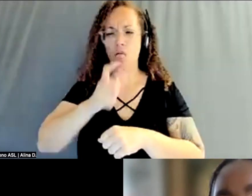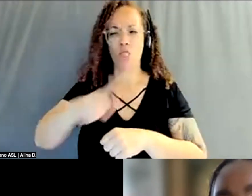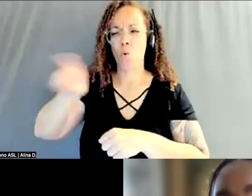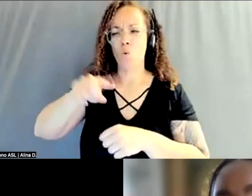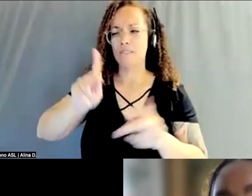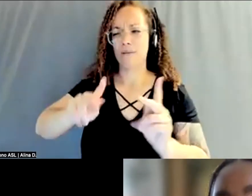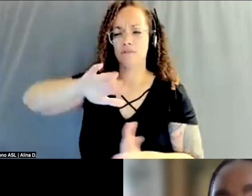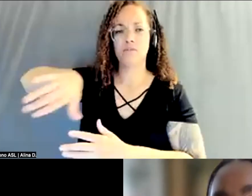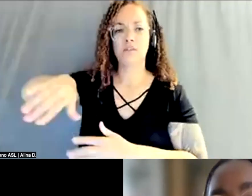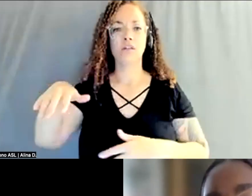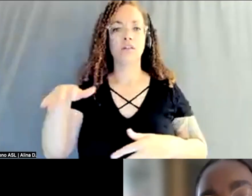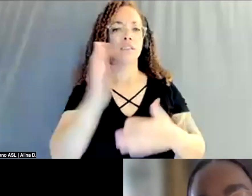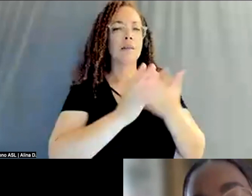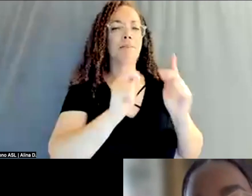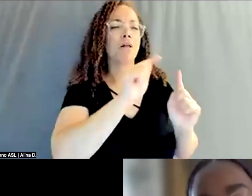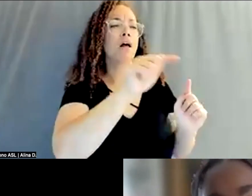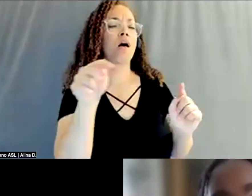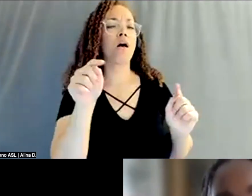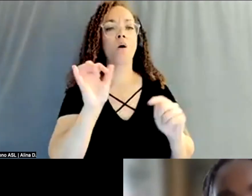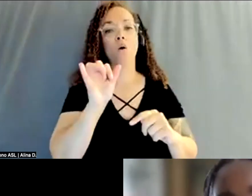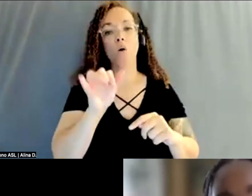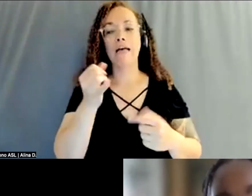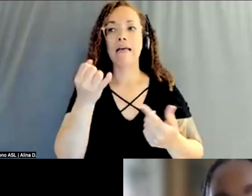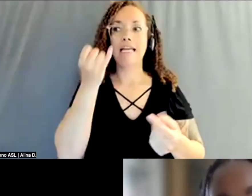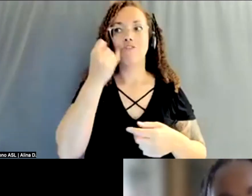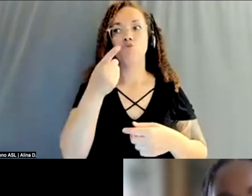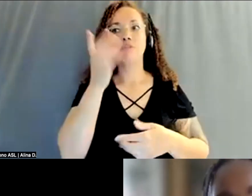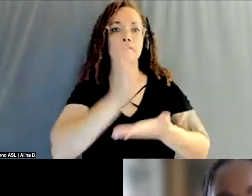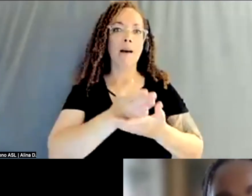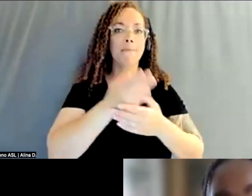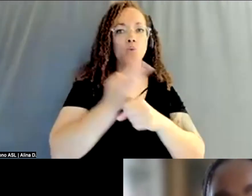which is like a basic accessibility tool, but if you stopped using, you know, plastic straws and